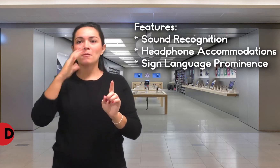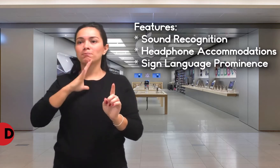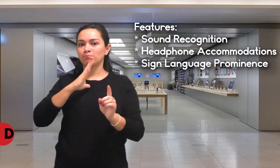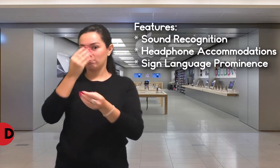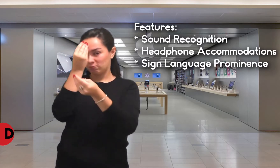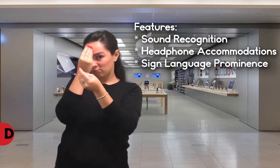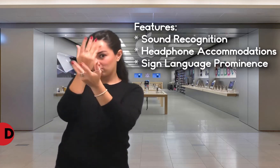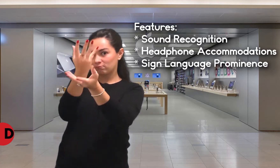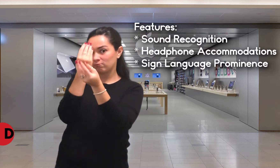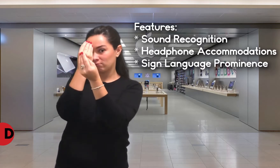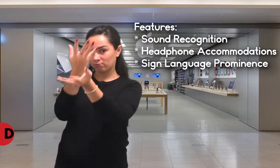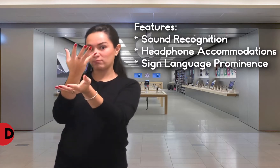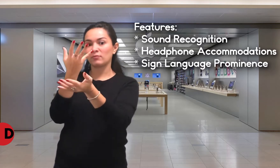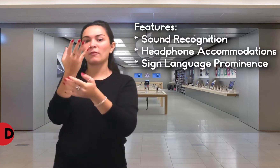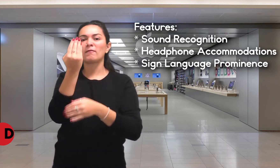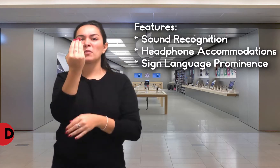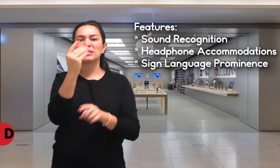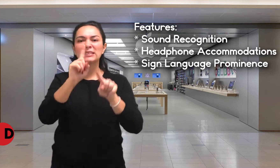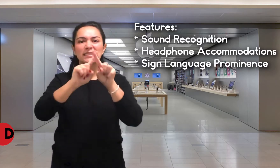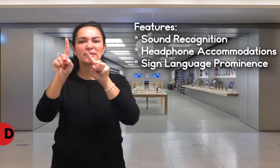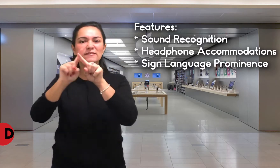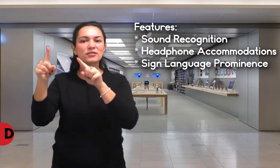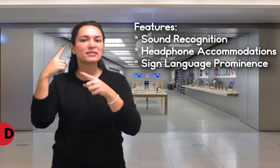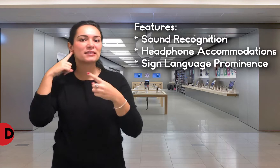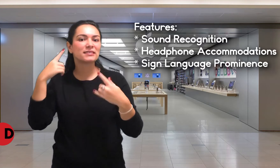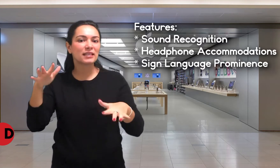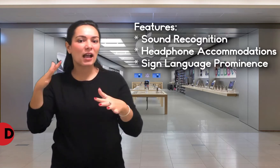to notify you to 14 sounds -